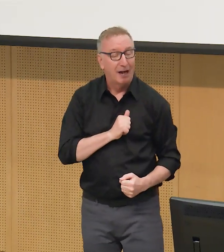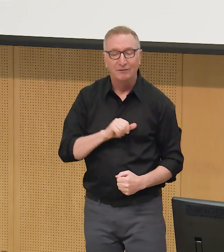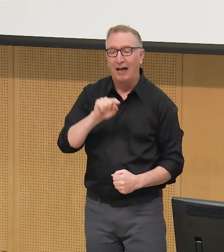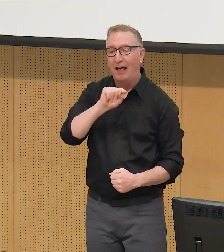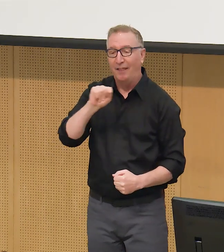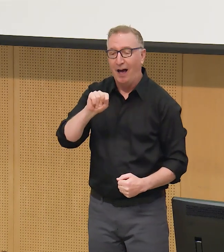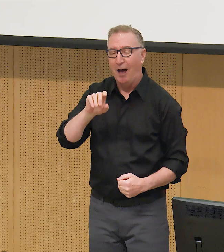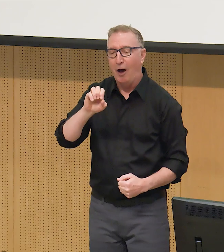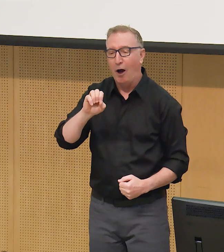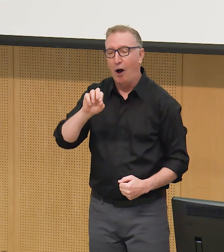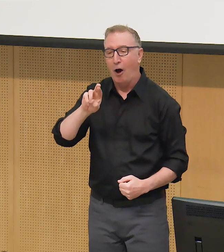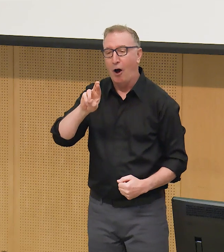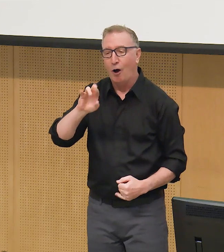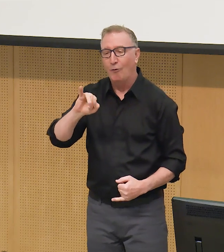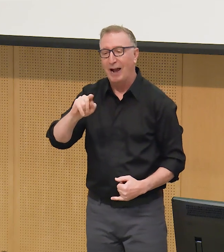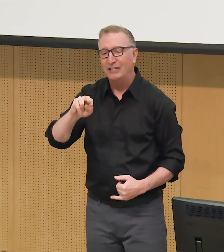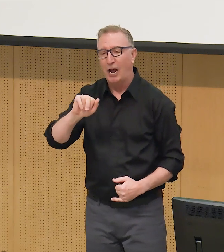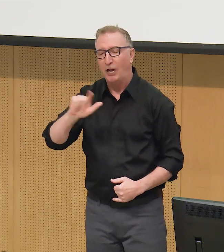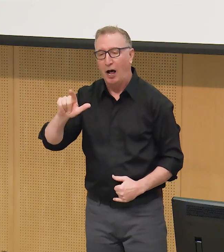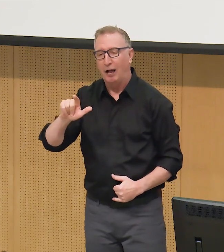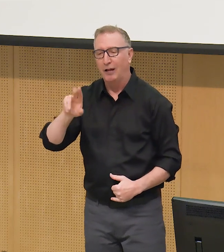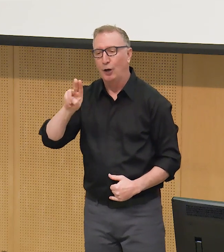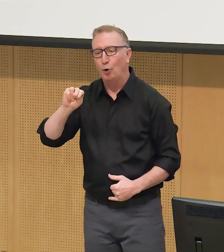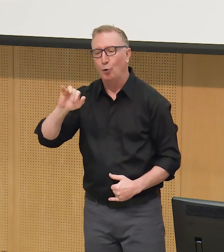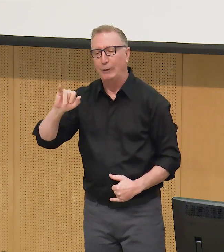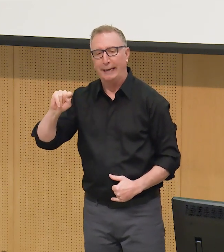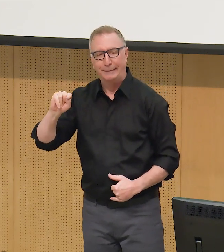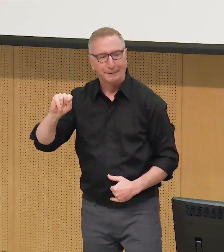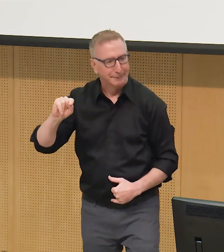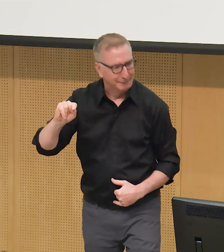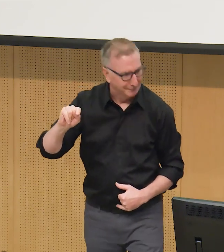And we laugh and like to call ourselves the original unit.